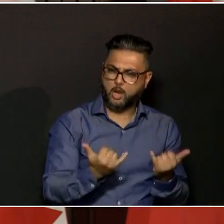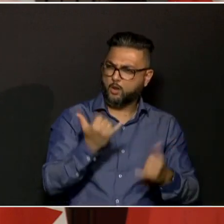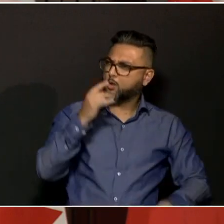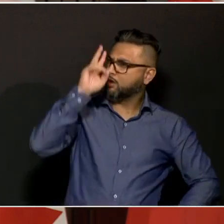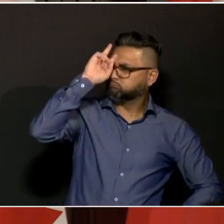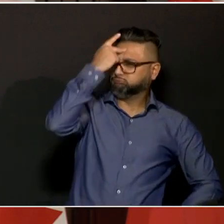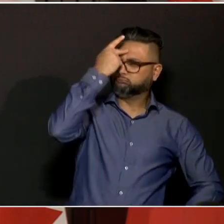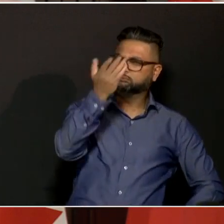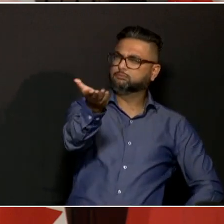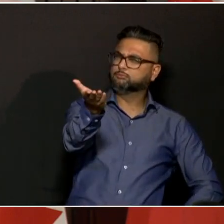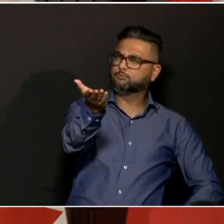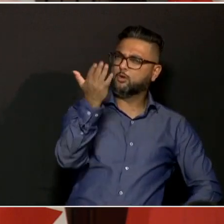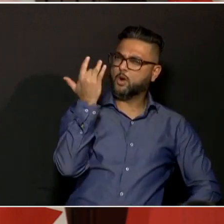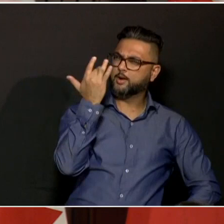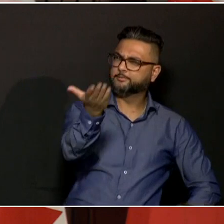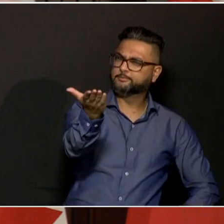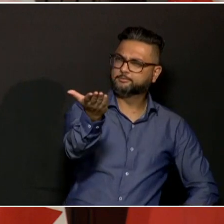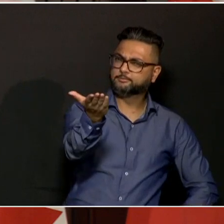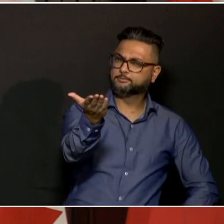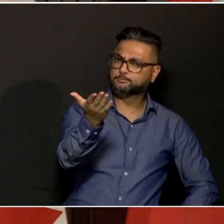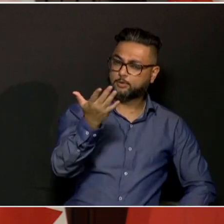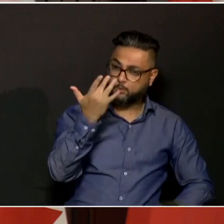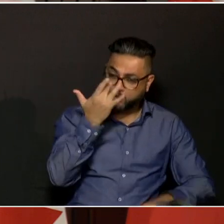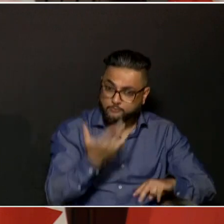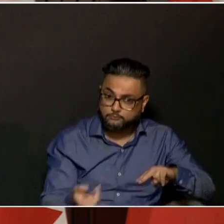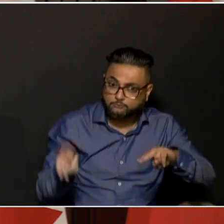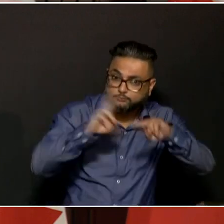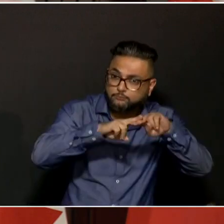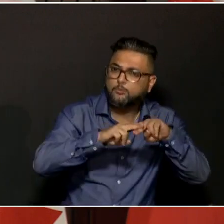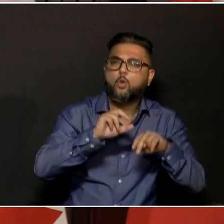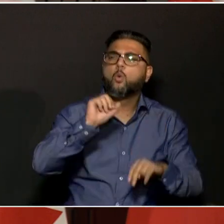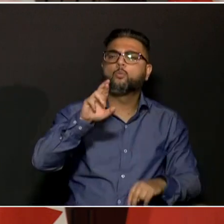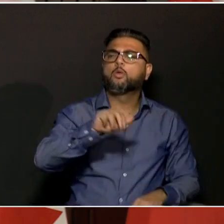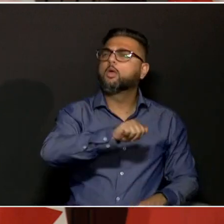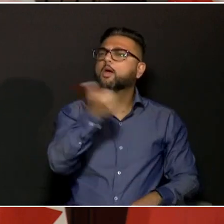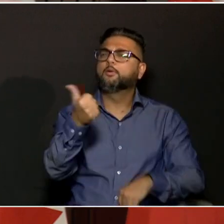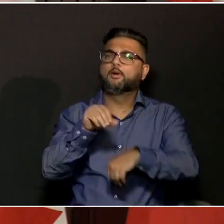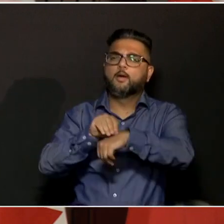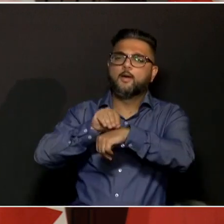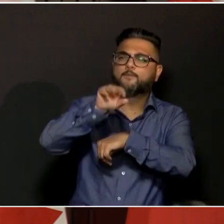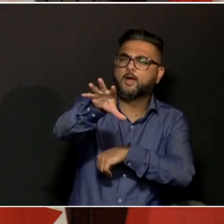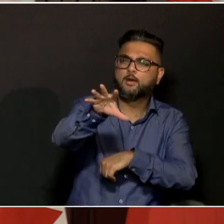What has changed your mind? Is there something else here that has helped